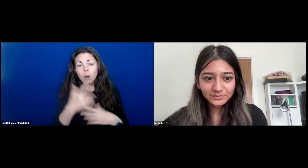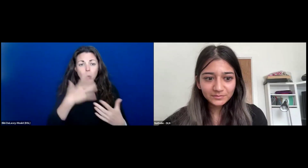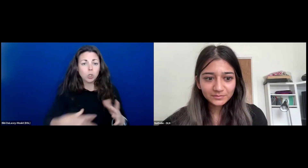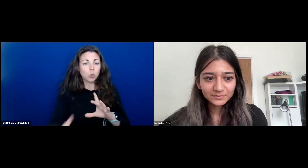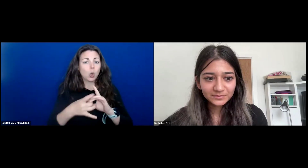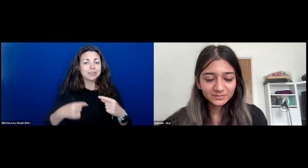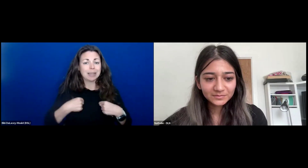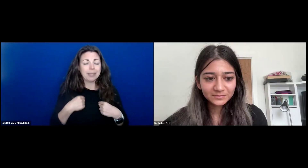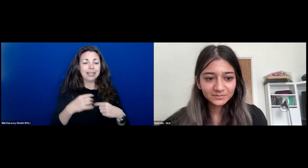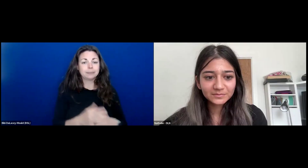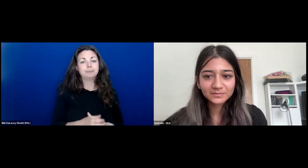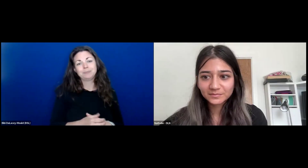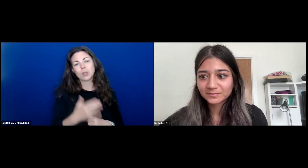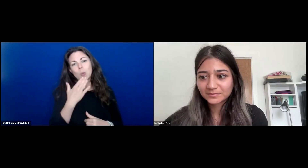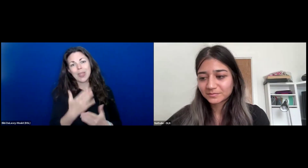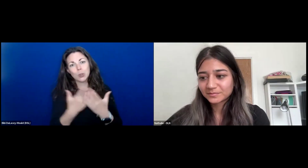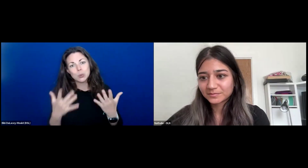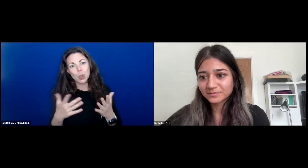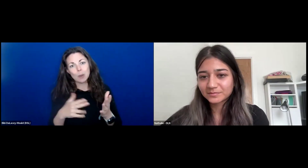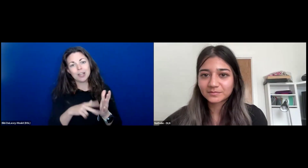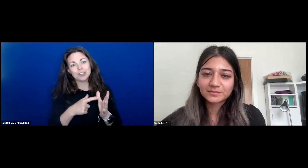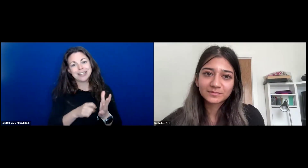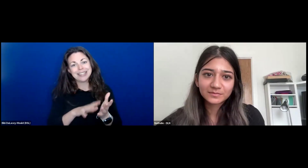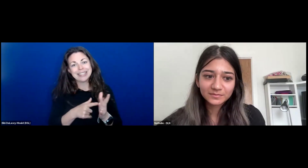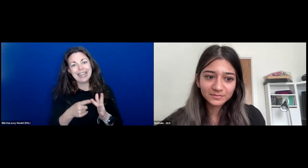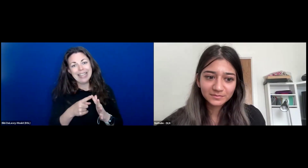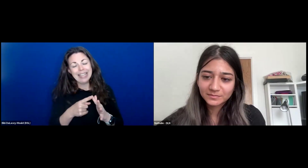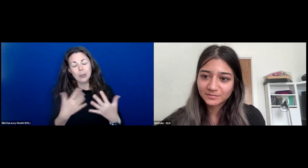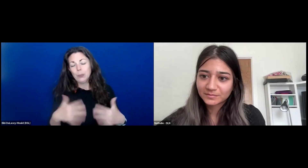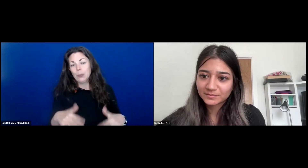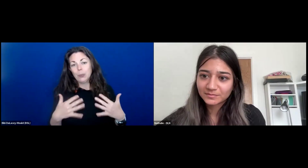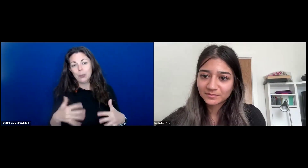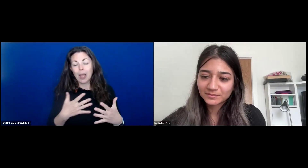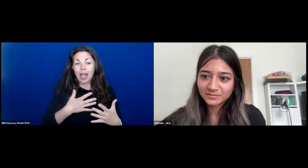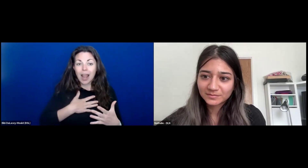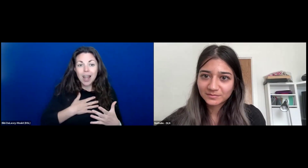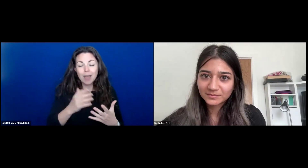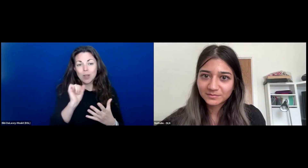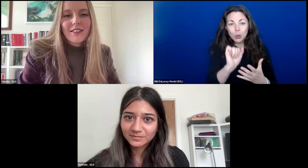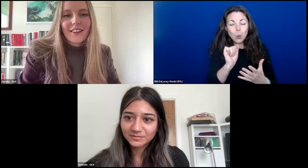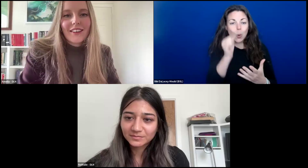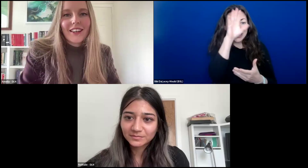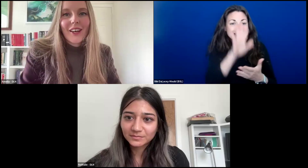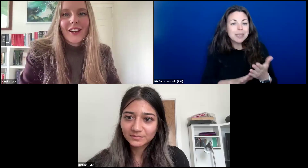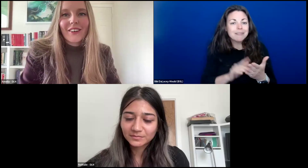Amelia: Thank you so much, Natalie. It's, it's... I love hearing about your experiences and, and,